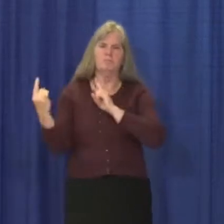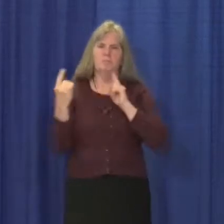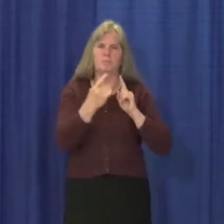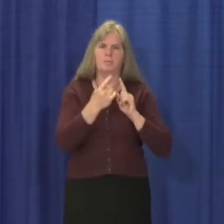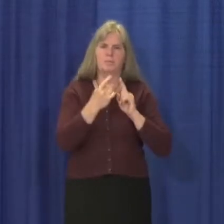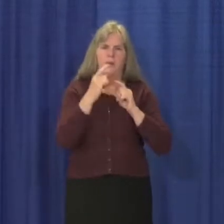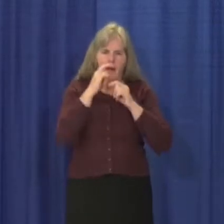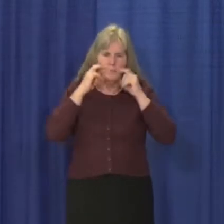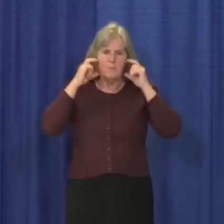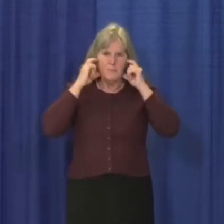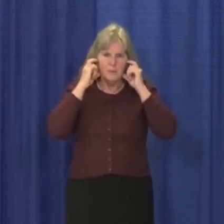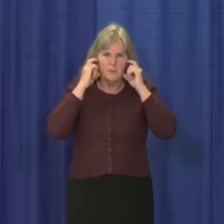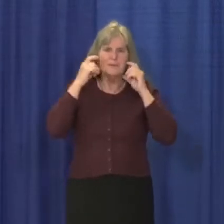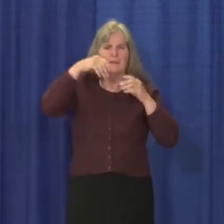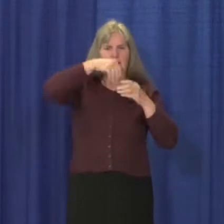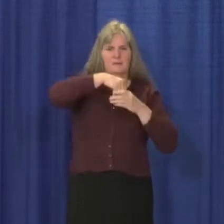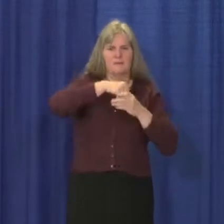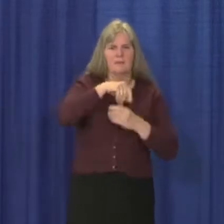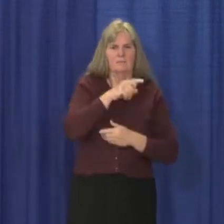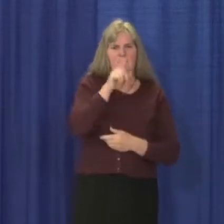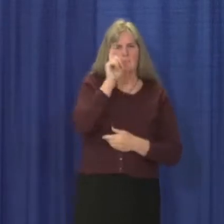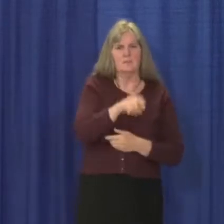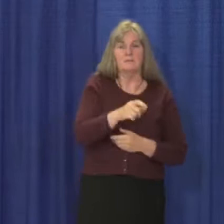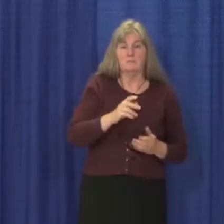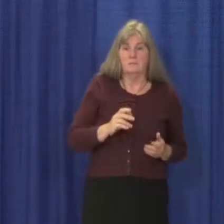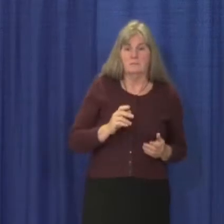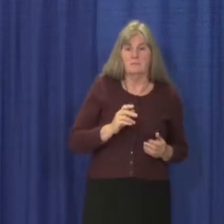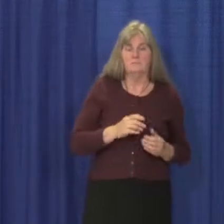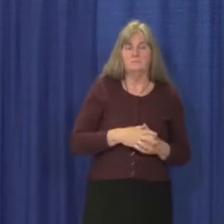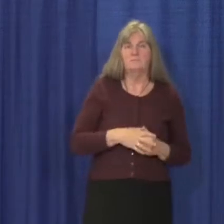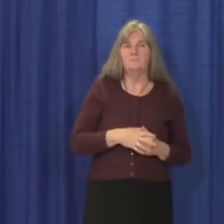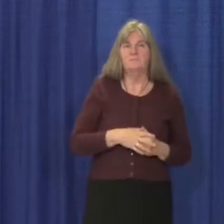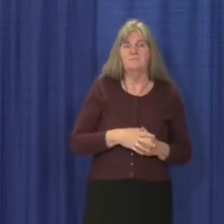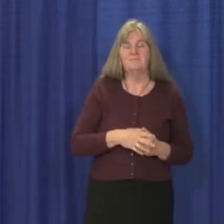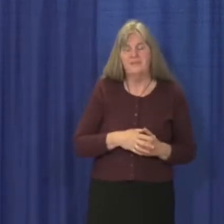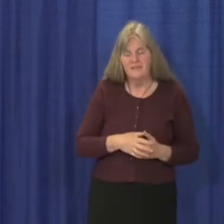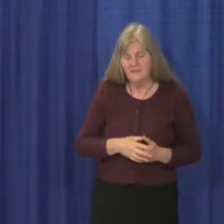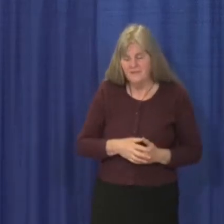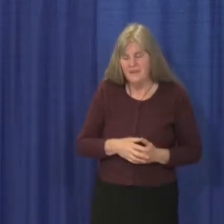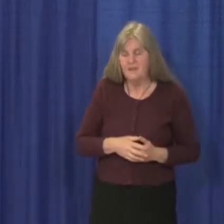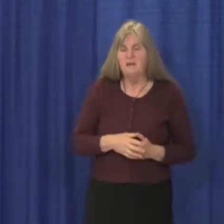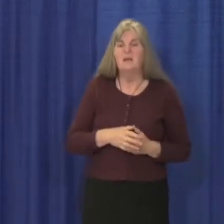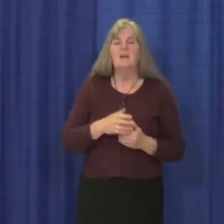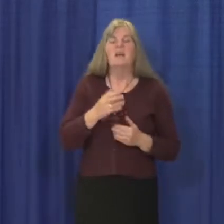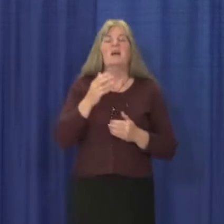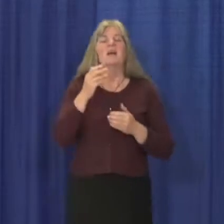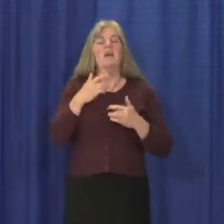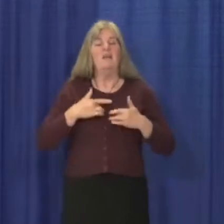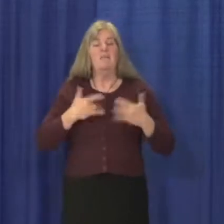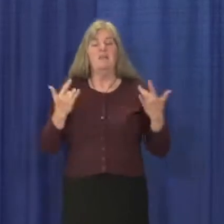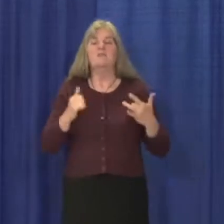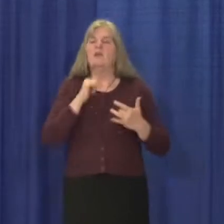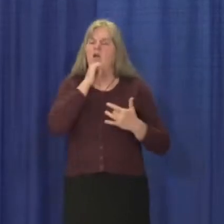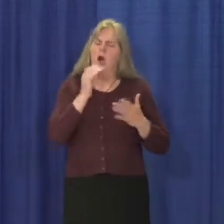masks are worn indoors. And we know on organize gatherings pose a greater risk